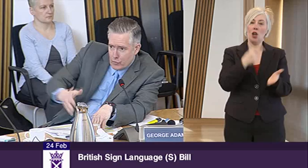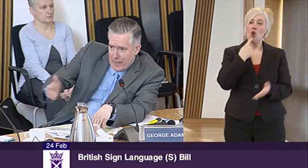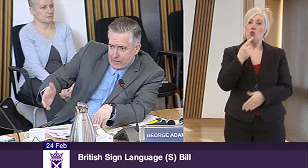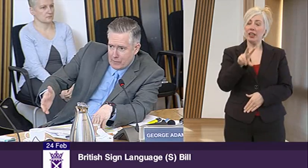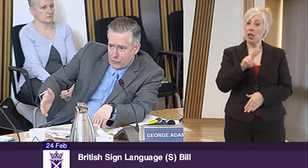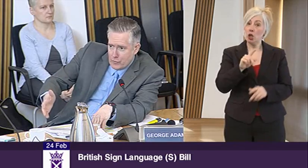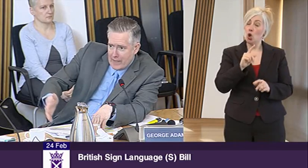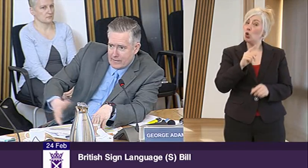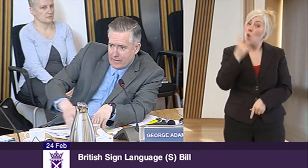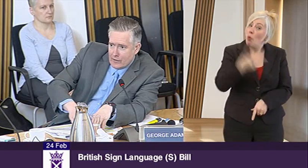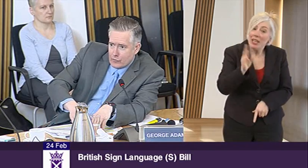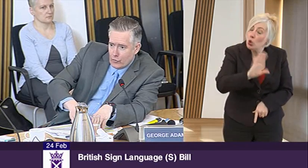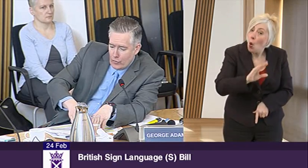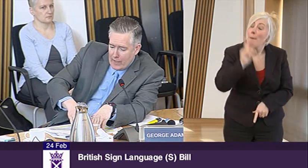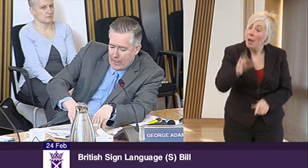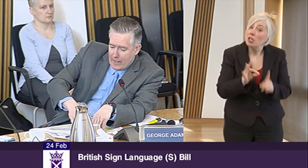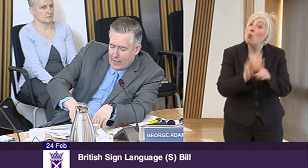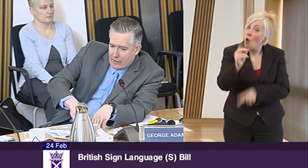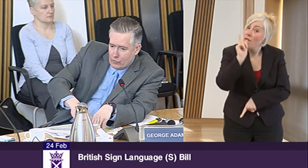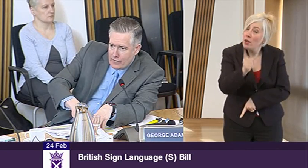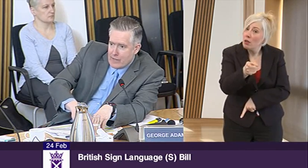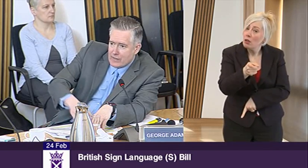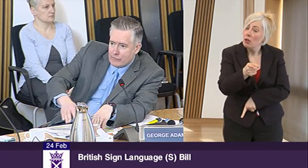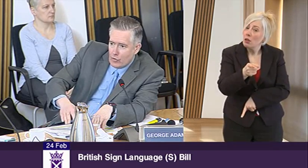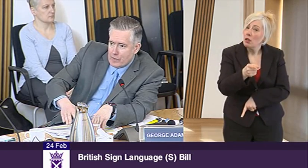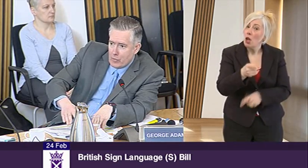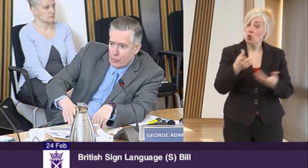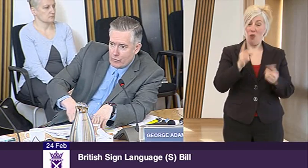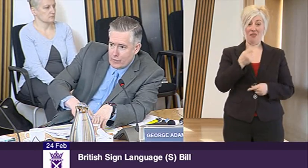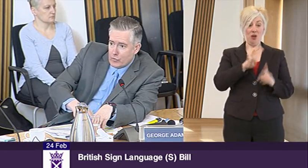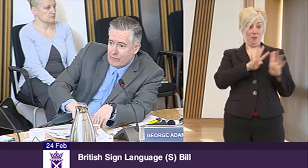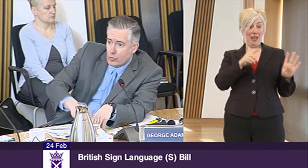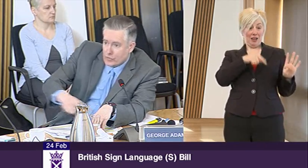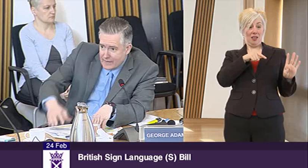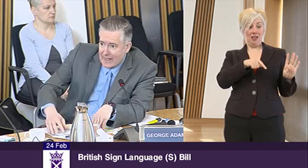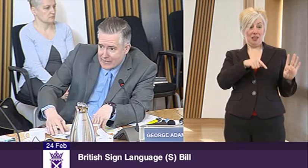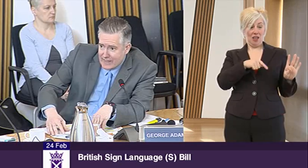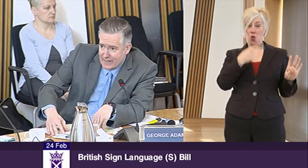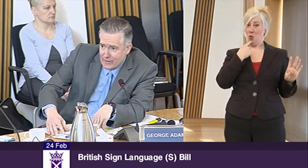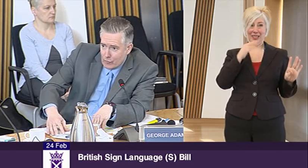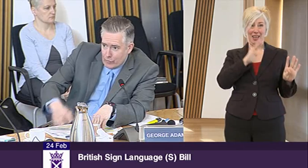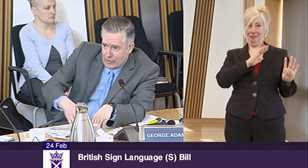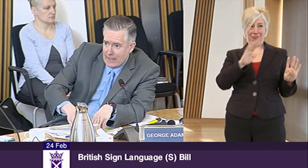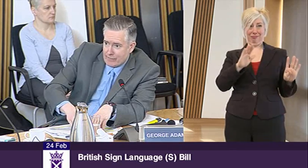say, “Do not do it again,” or, “Must do better.” They said that if there was